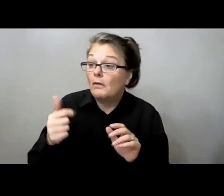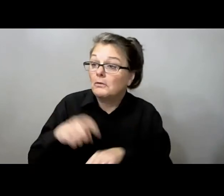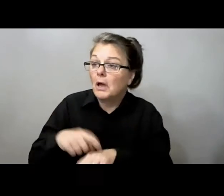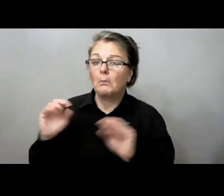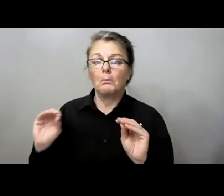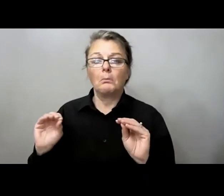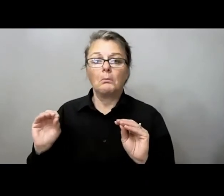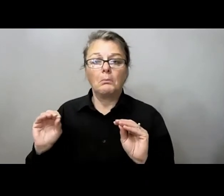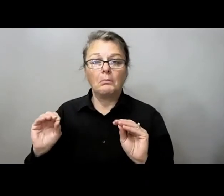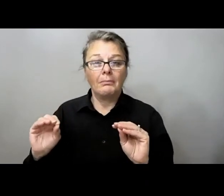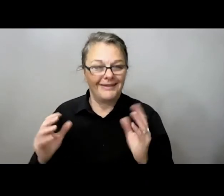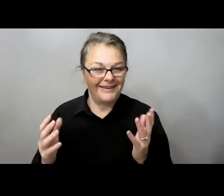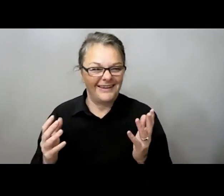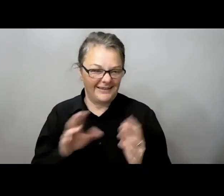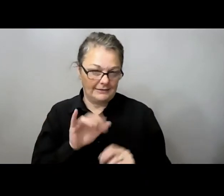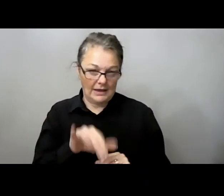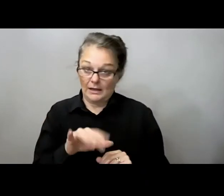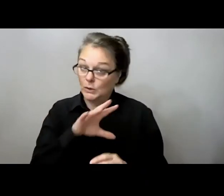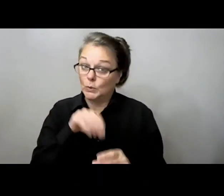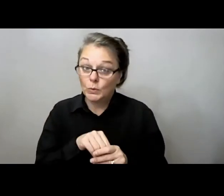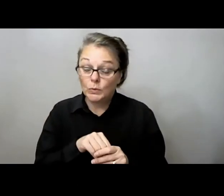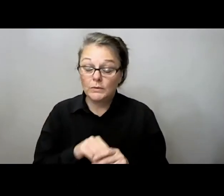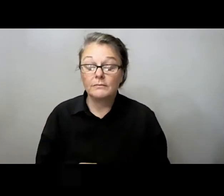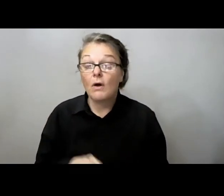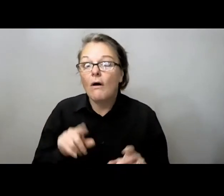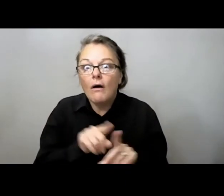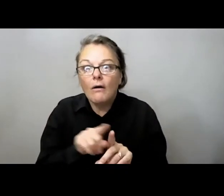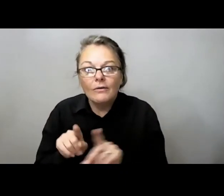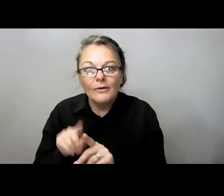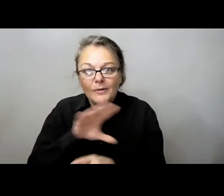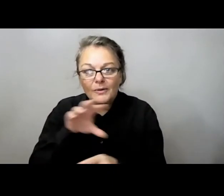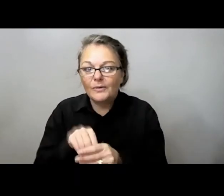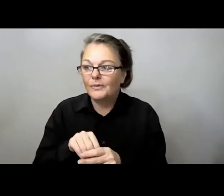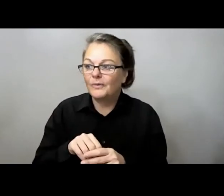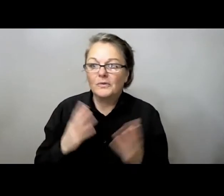SOME OF THE TIME. AND IT ALSO INCLUDES NOT VISIBLE DISABILITIES.